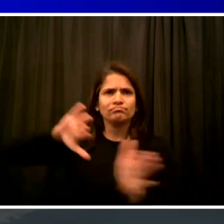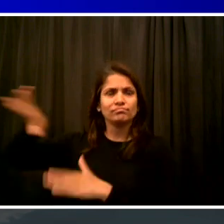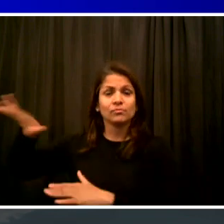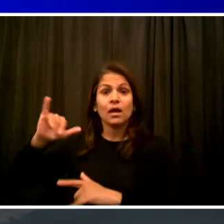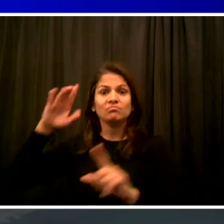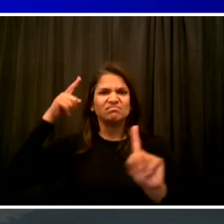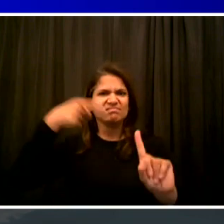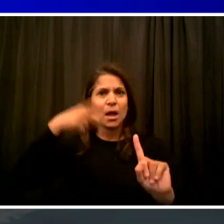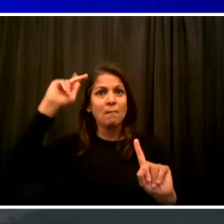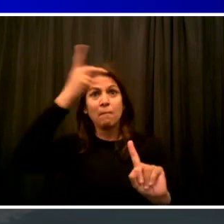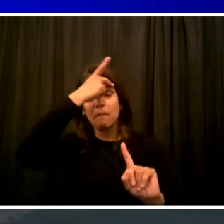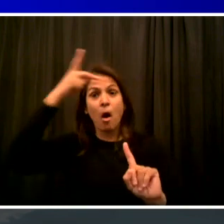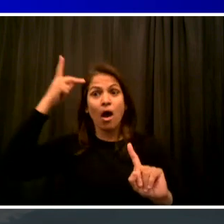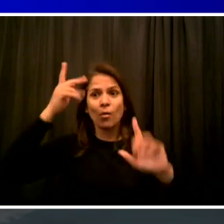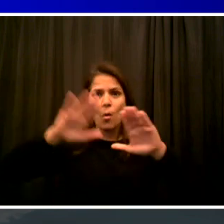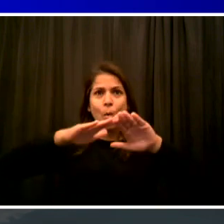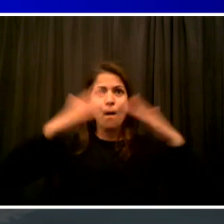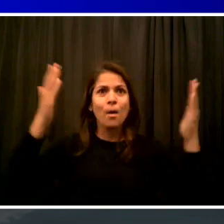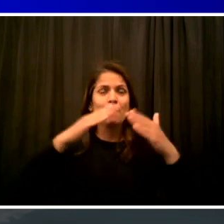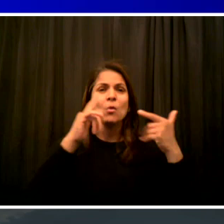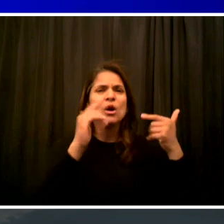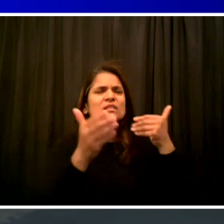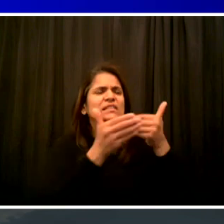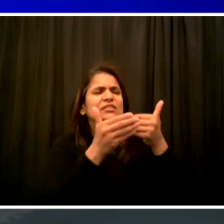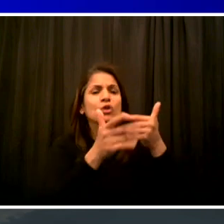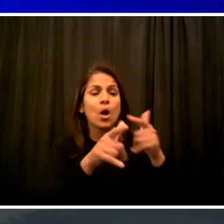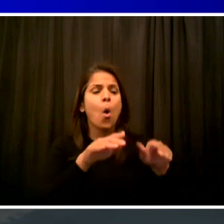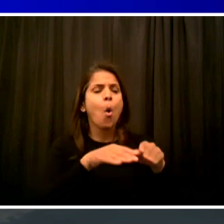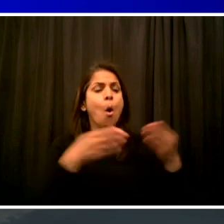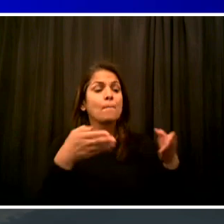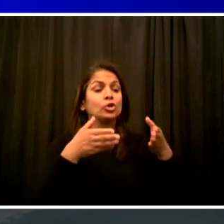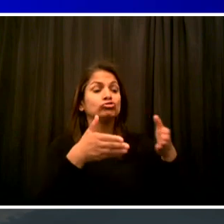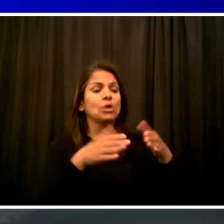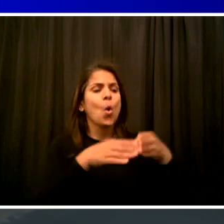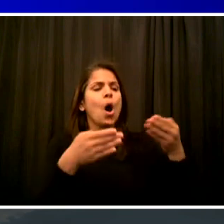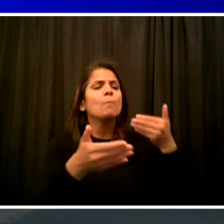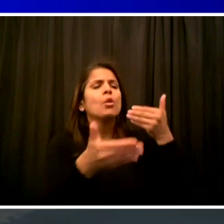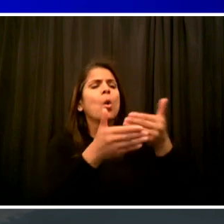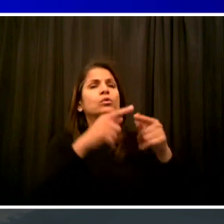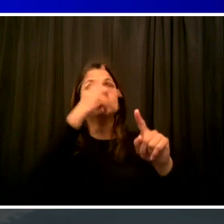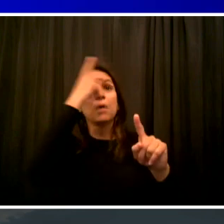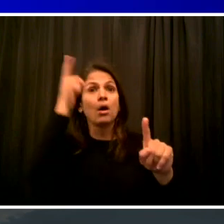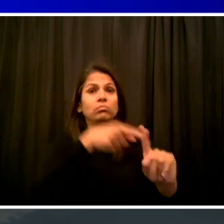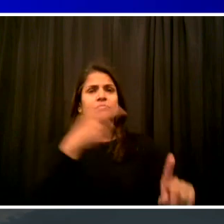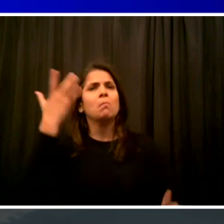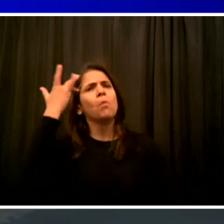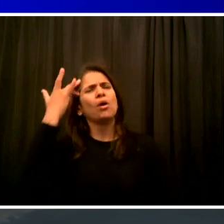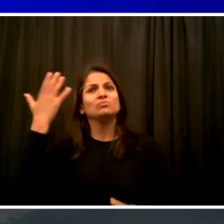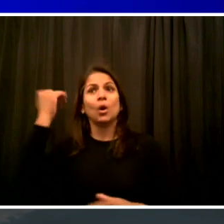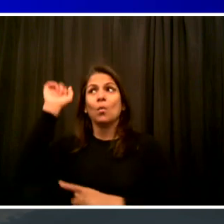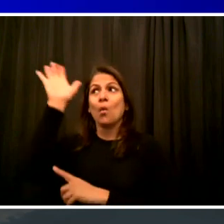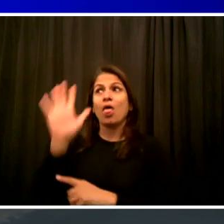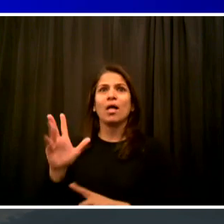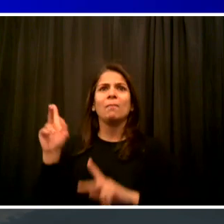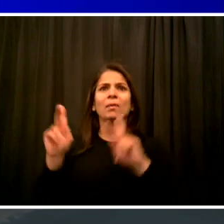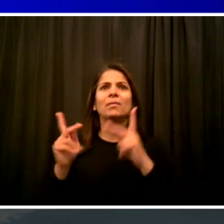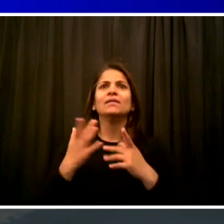THEN STREETS ADJACENT TO PARKS. THIS IS SOMETHING THATS 'VRYE MPIOTARNT, PARTICULARLY AS THE WEATHER GETS WARMER.